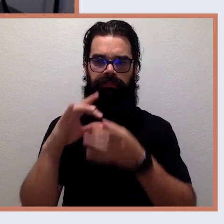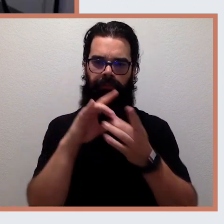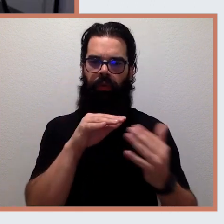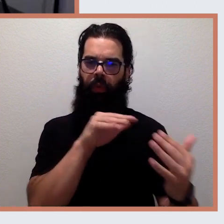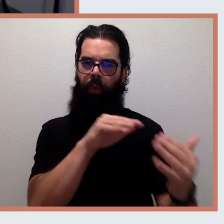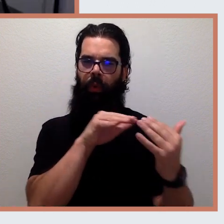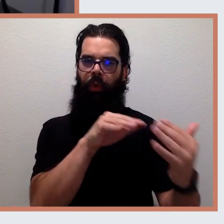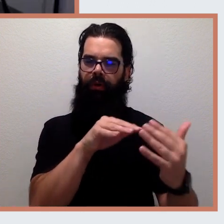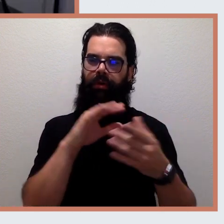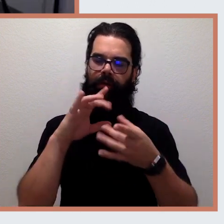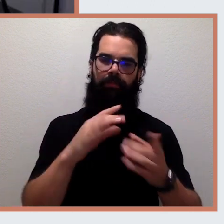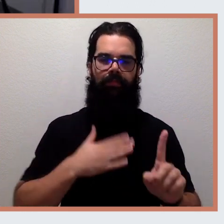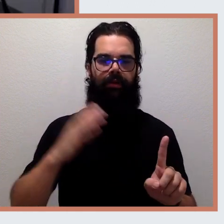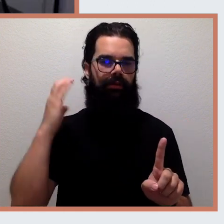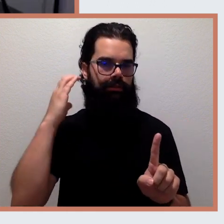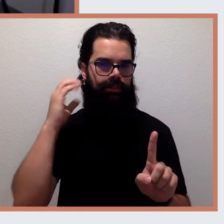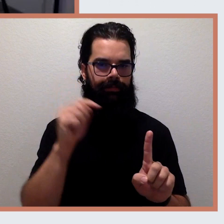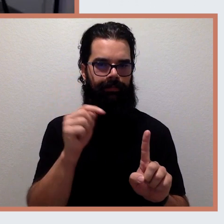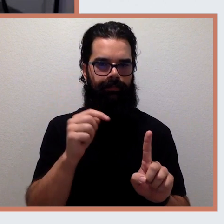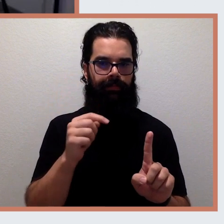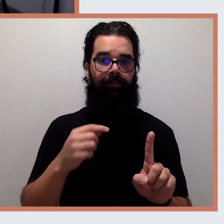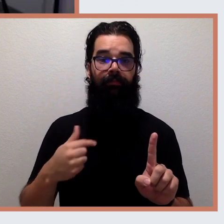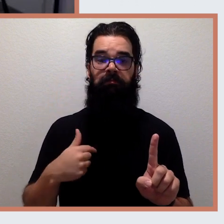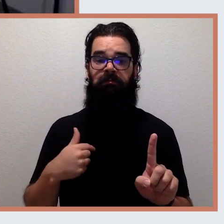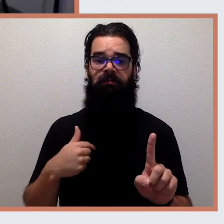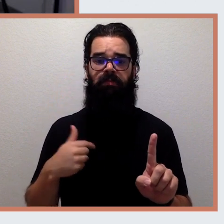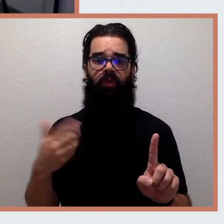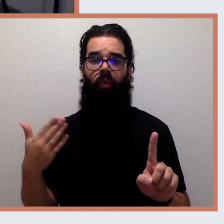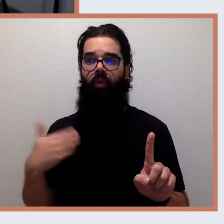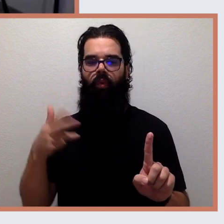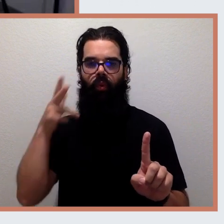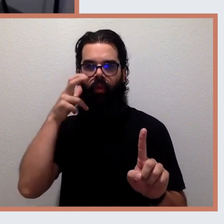And it's a very expensive film. It's a war biopic about my cousin.